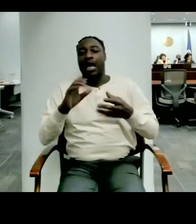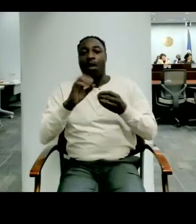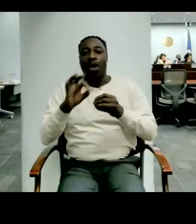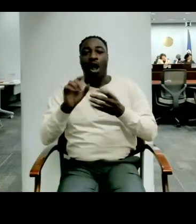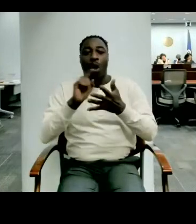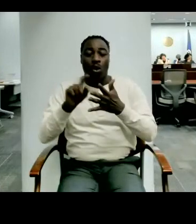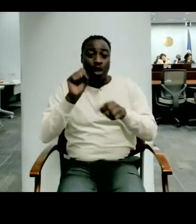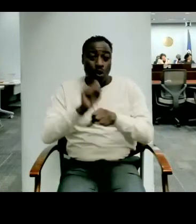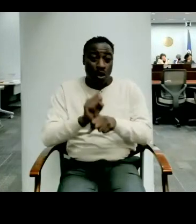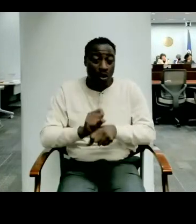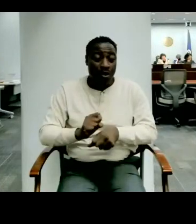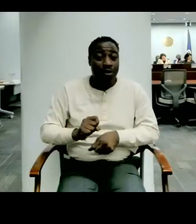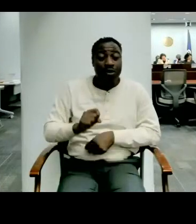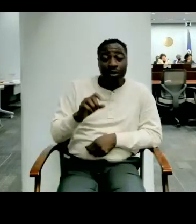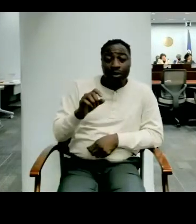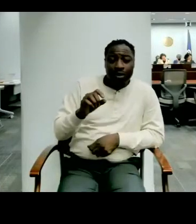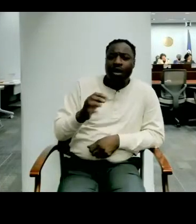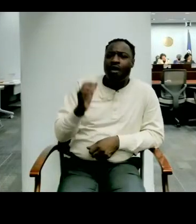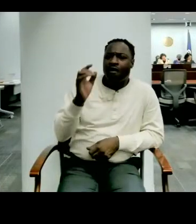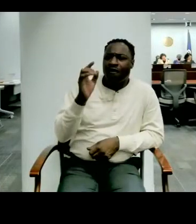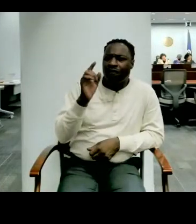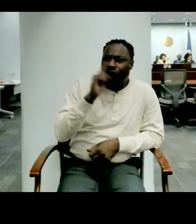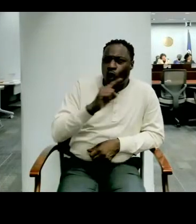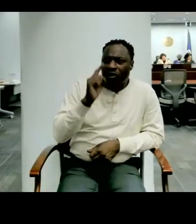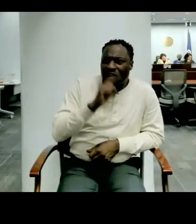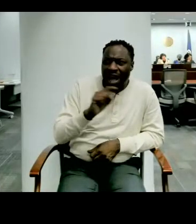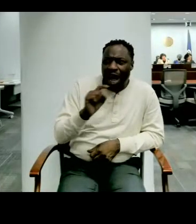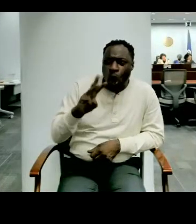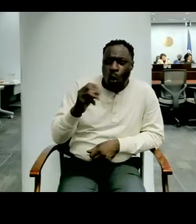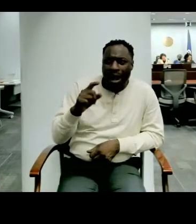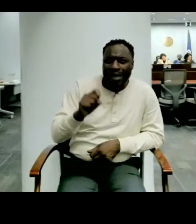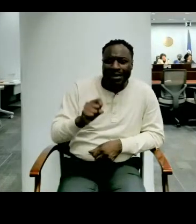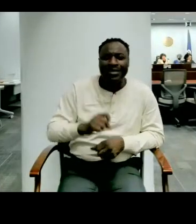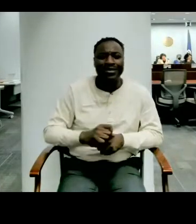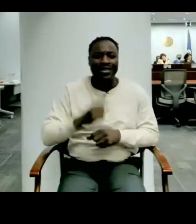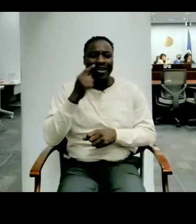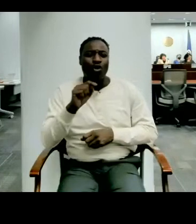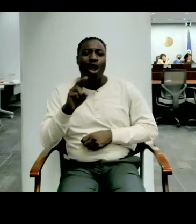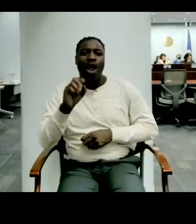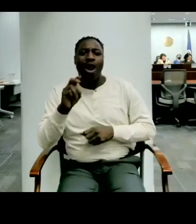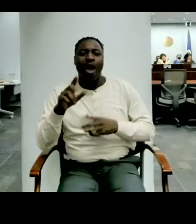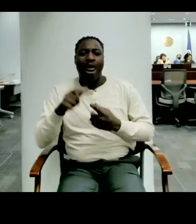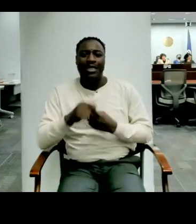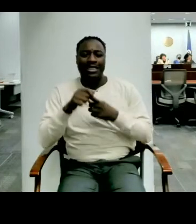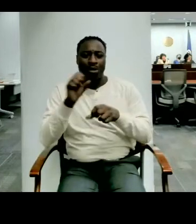box 5 wages, total hours worked for non-he went r exempt employer, if you will time,